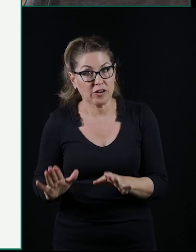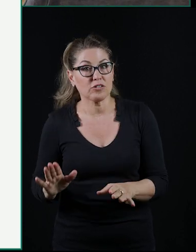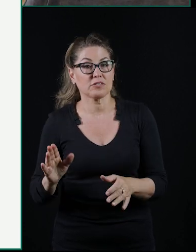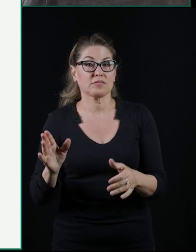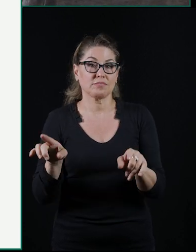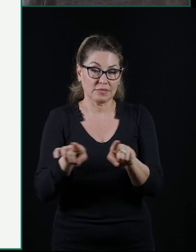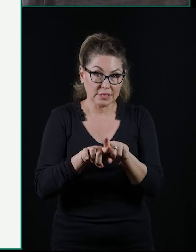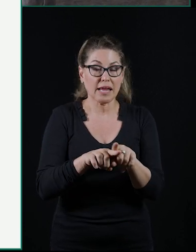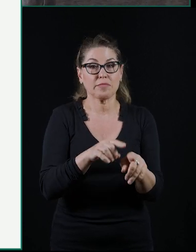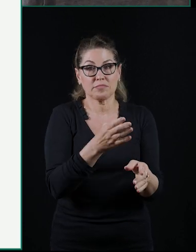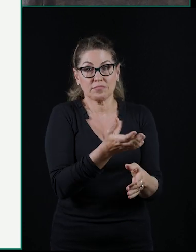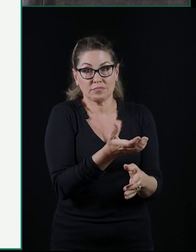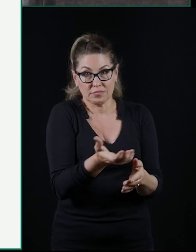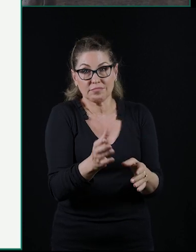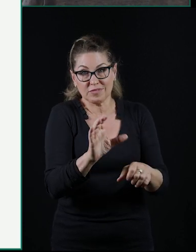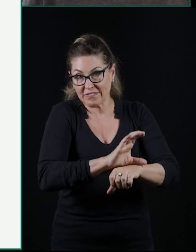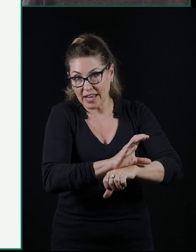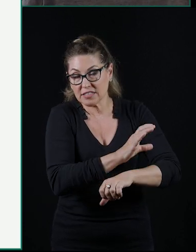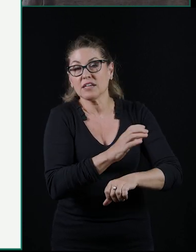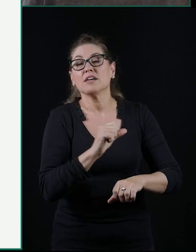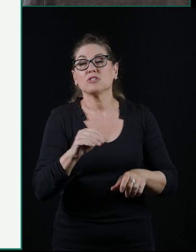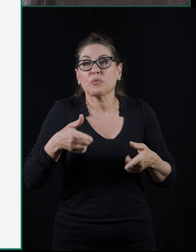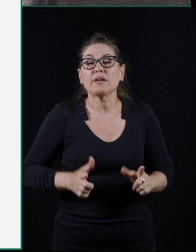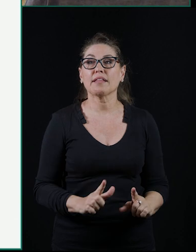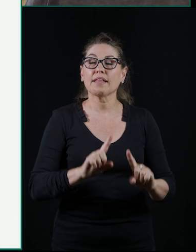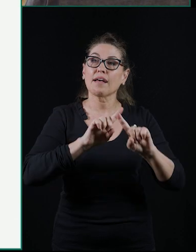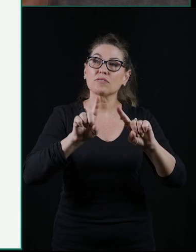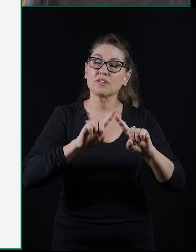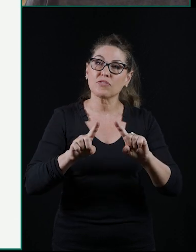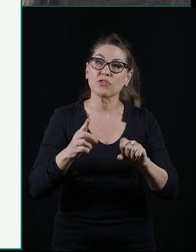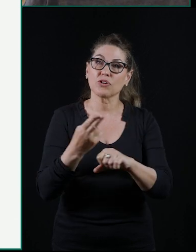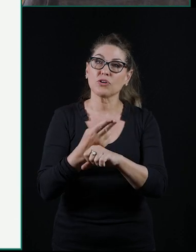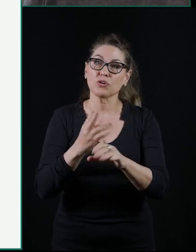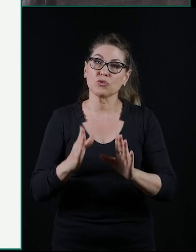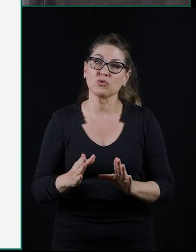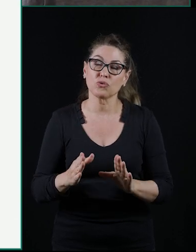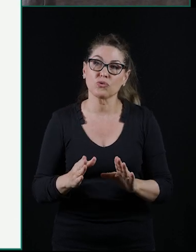So we do allow different users from one single device.